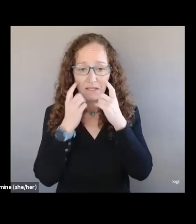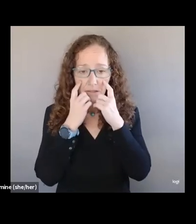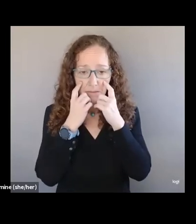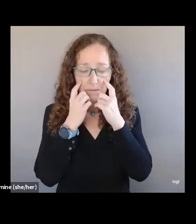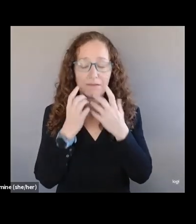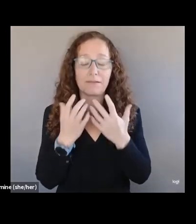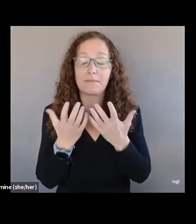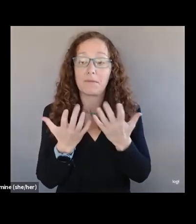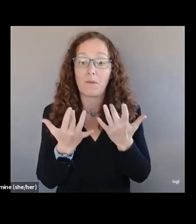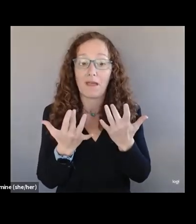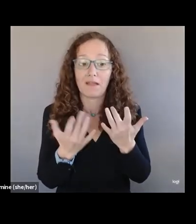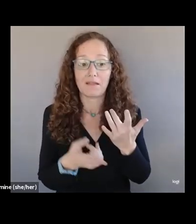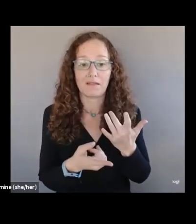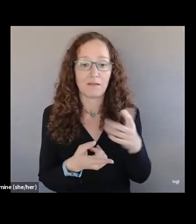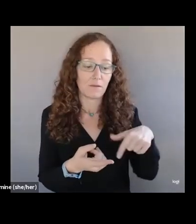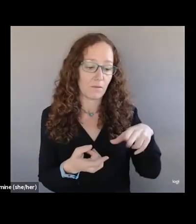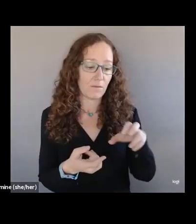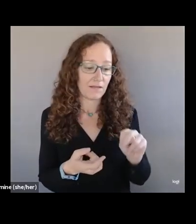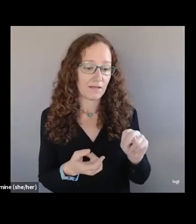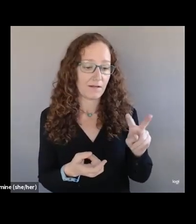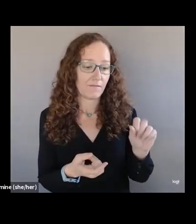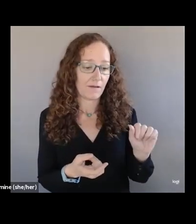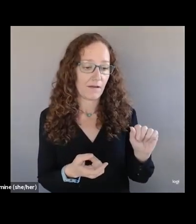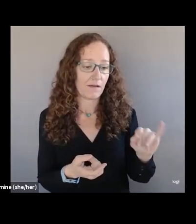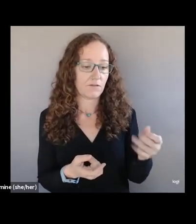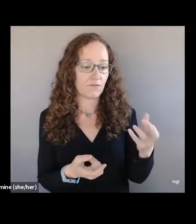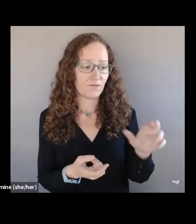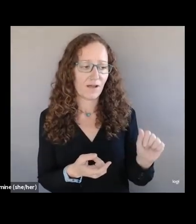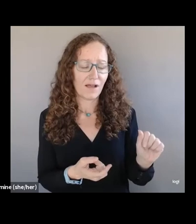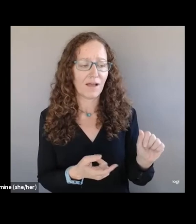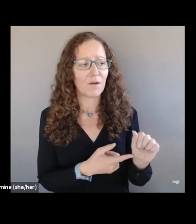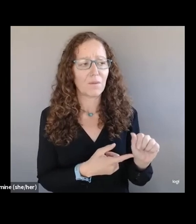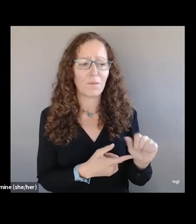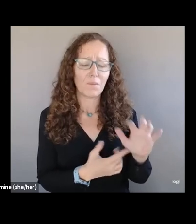of Queen vadra. Who to know vadra knows that she is always